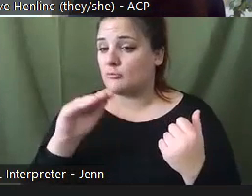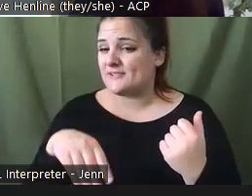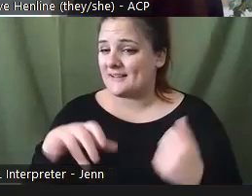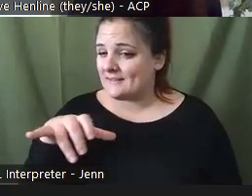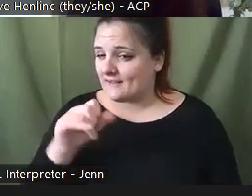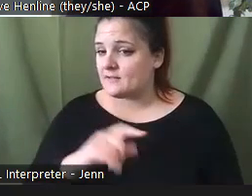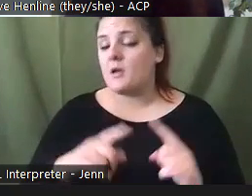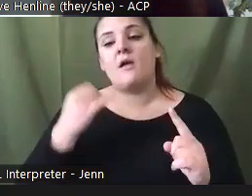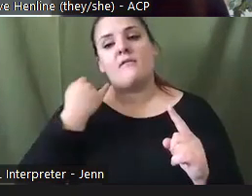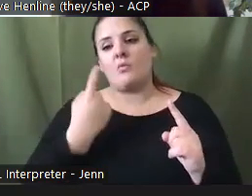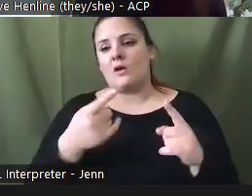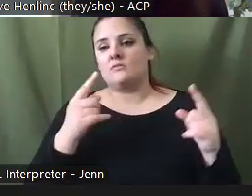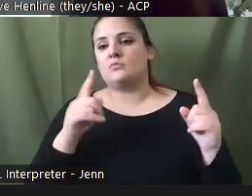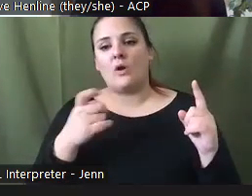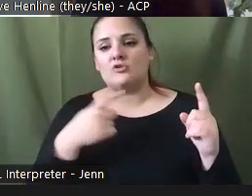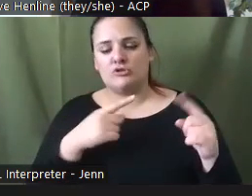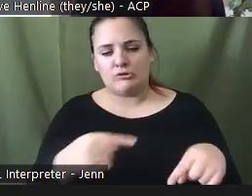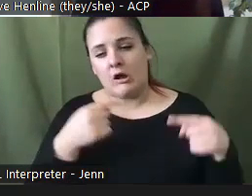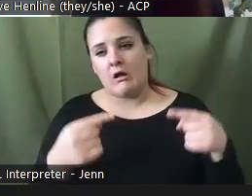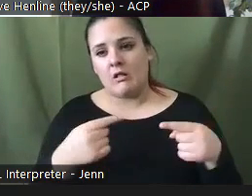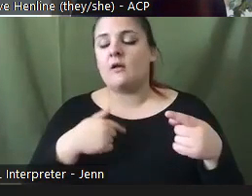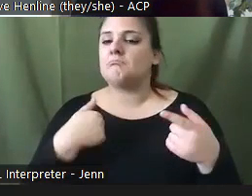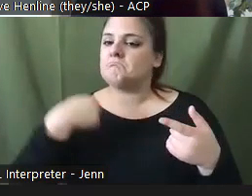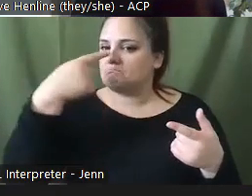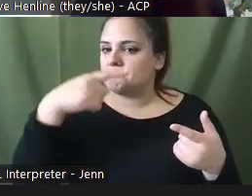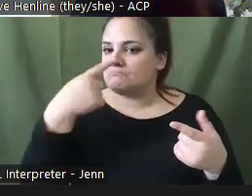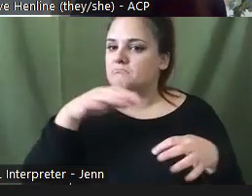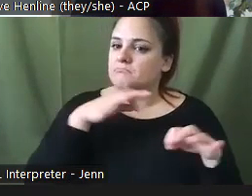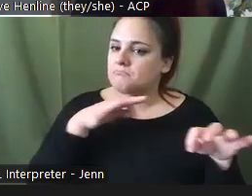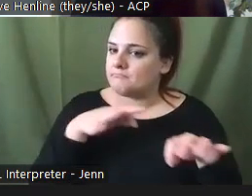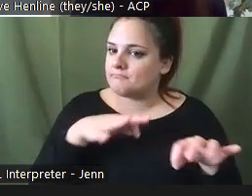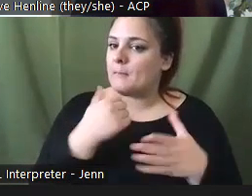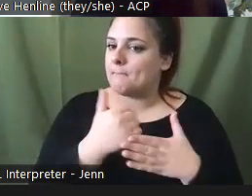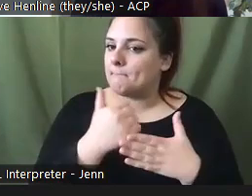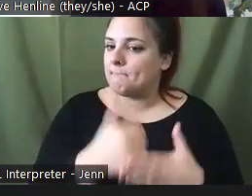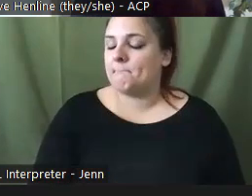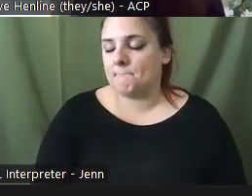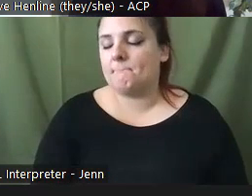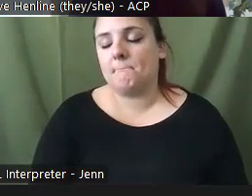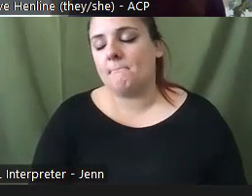giving you trouble, I'm happy to walk you through it. And, yeah, we want more and more